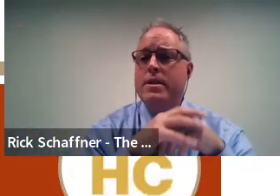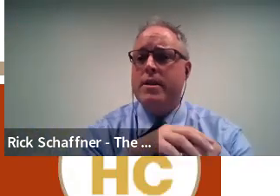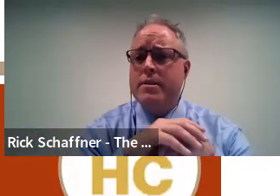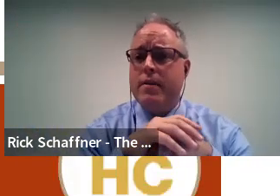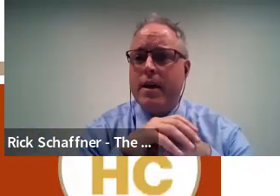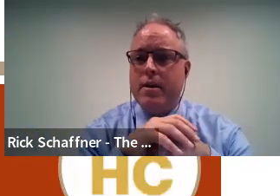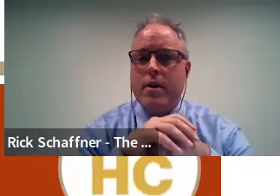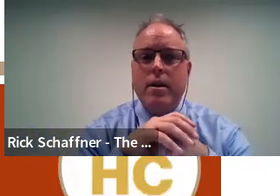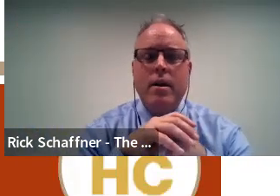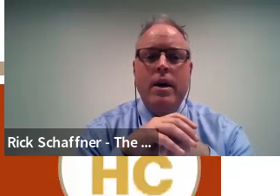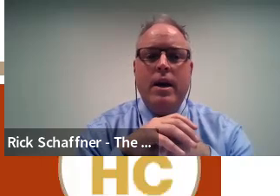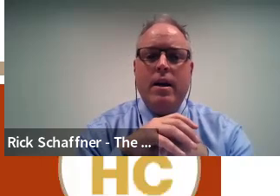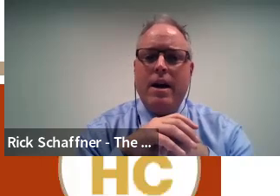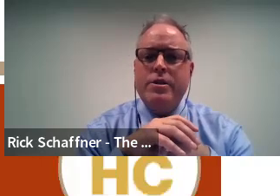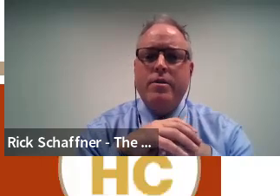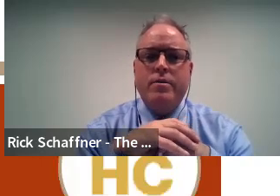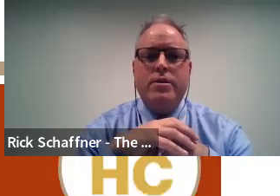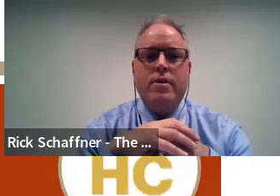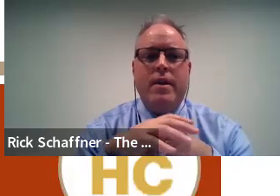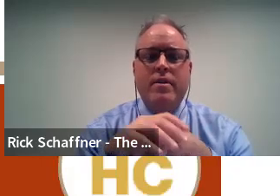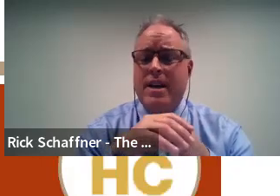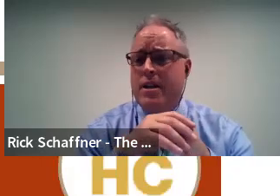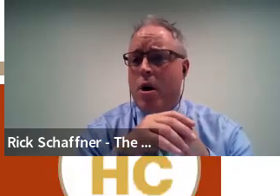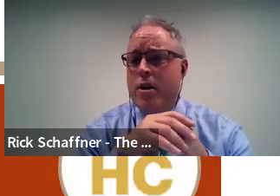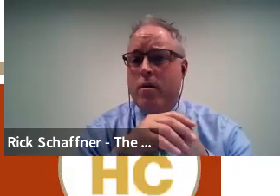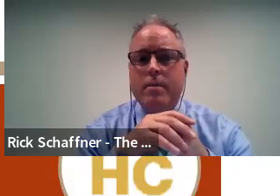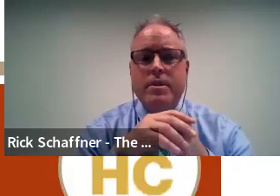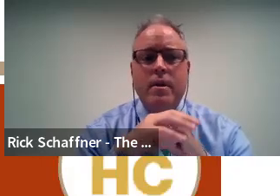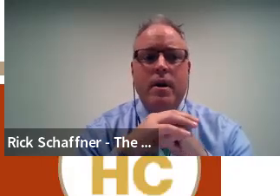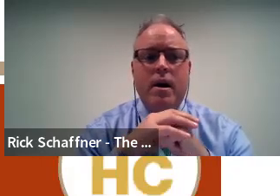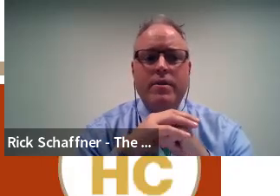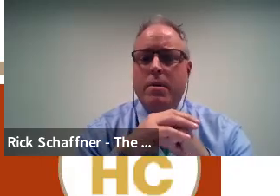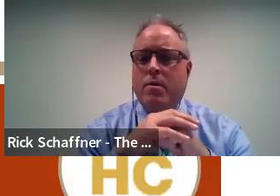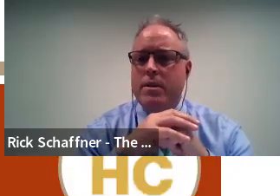that will be discussed in that unit, there's actually audio clips for some of the